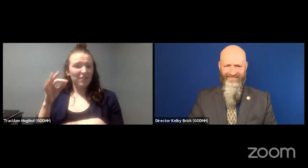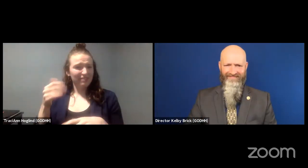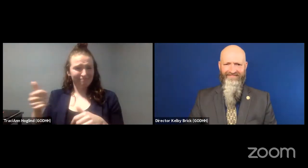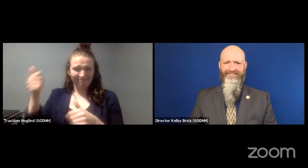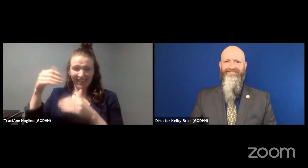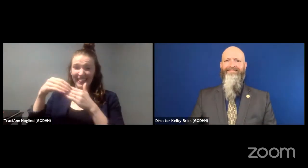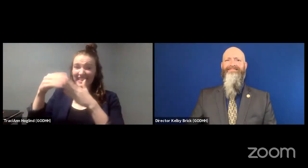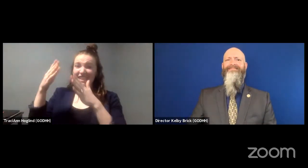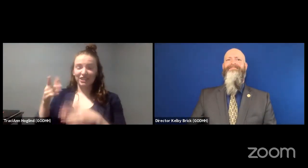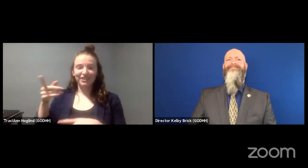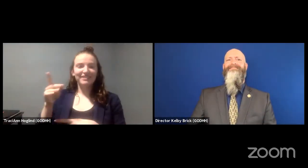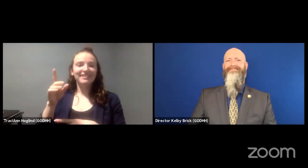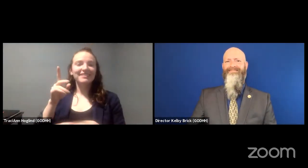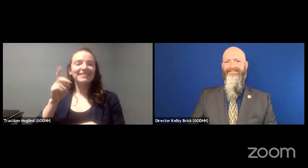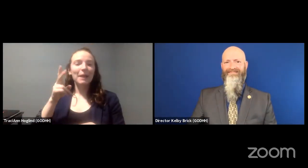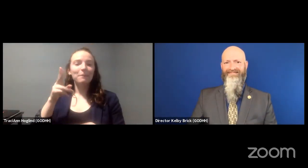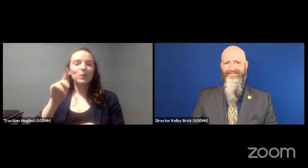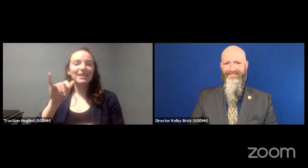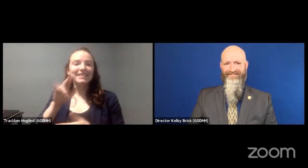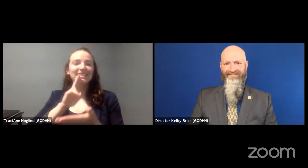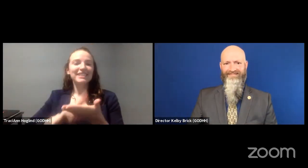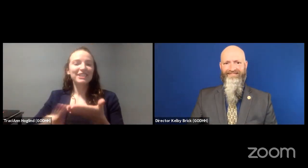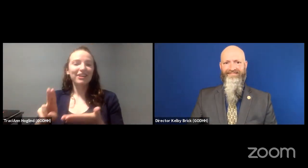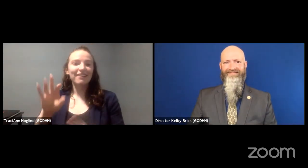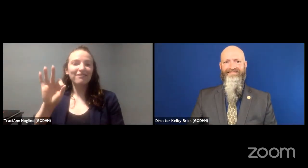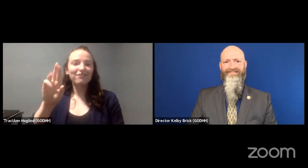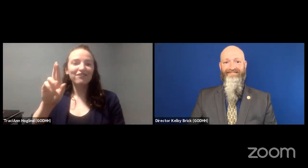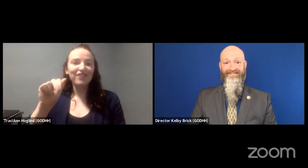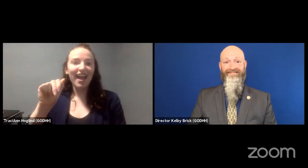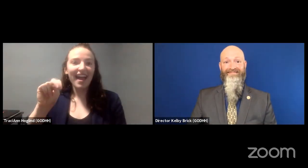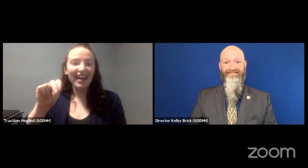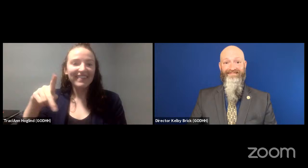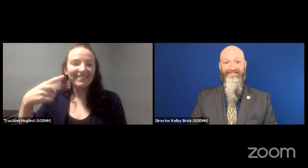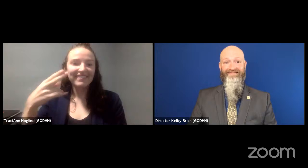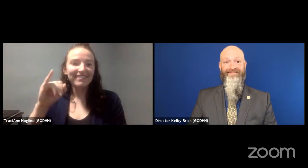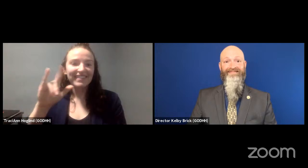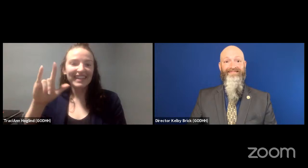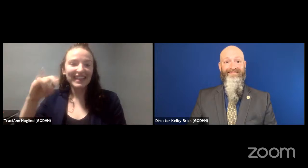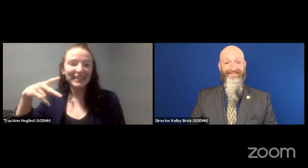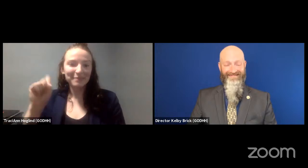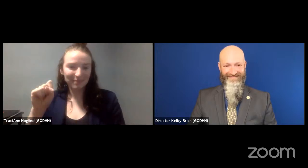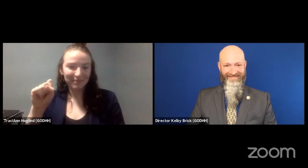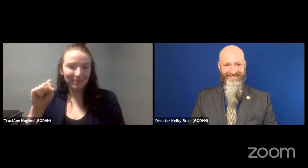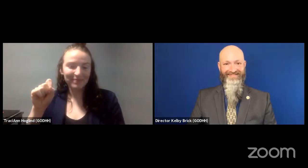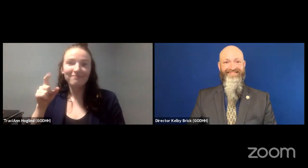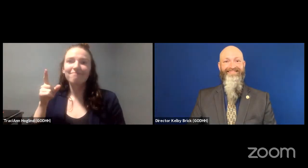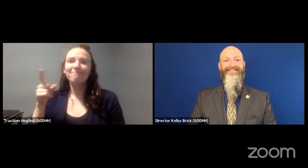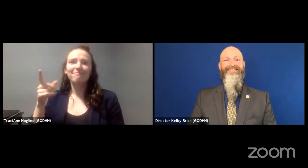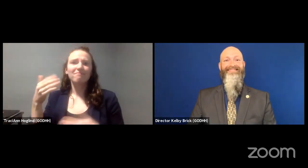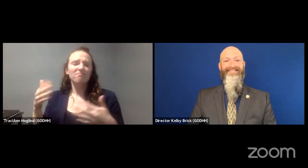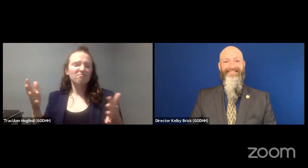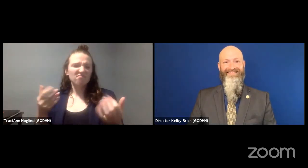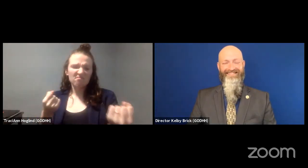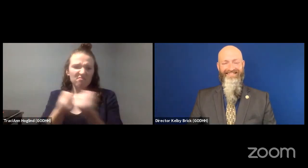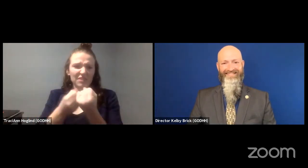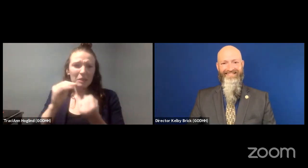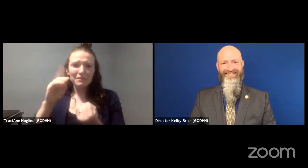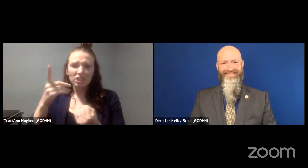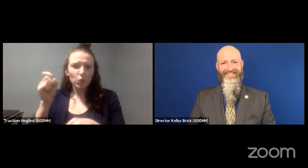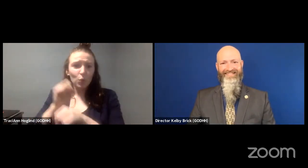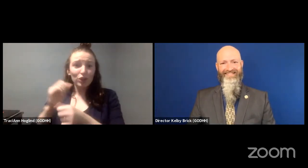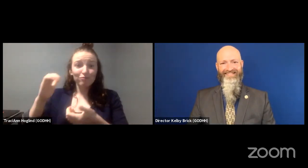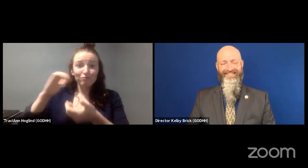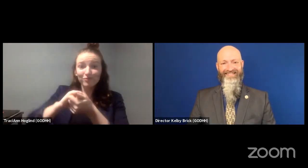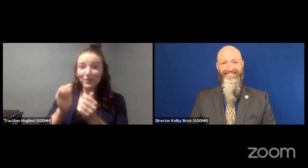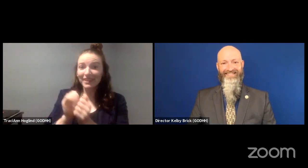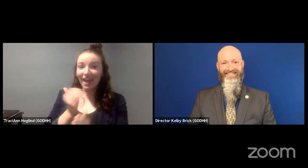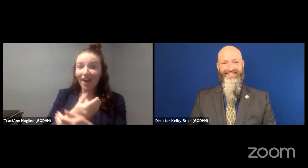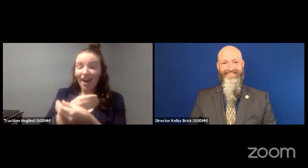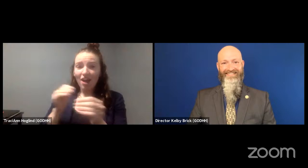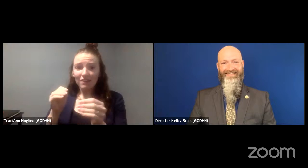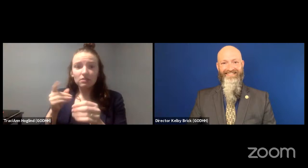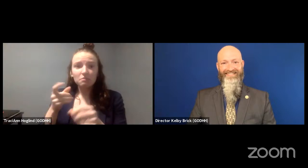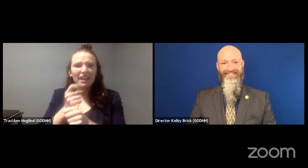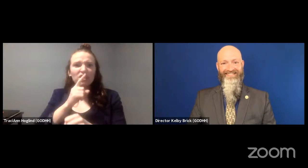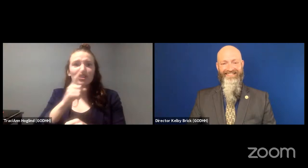of Health. She's a leader and the Deputy Secretary, Fran Phillips. She's a long‑time advocate